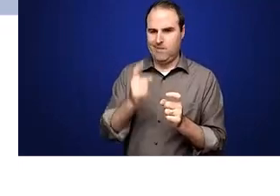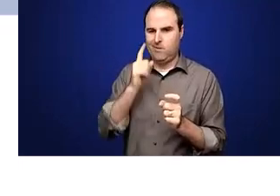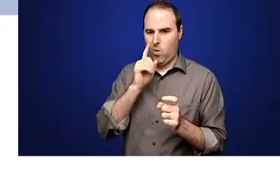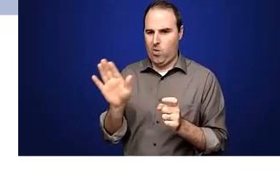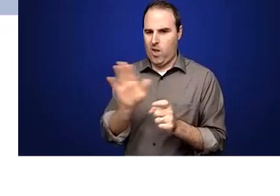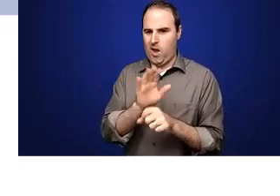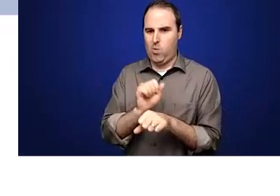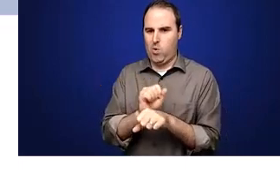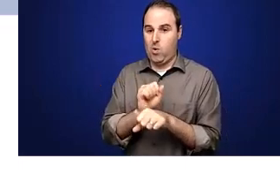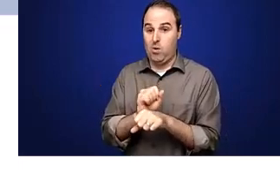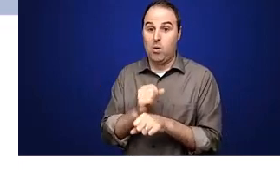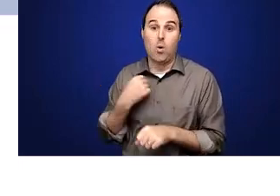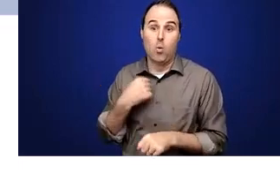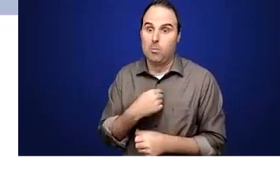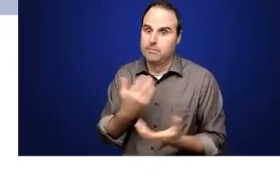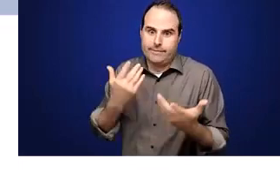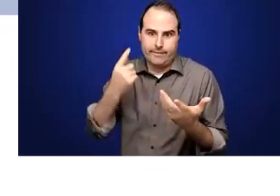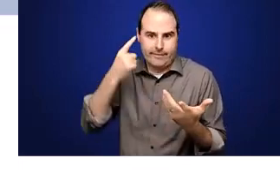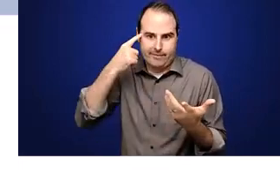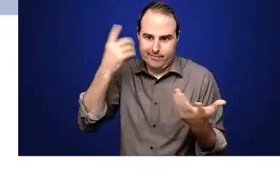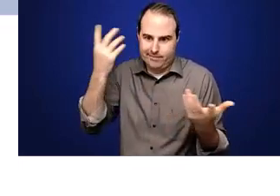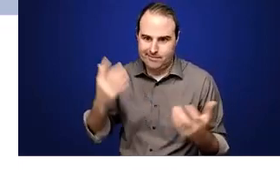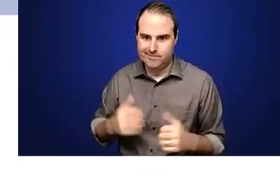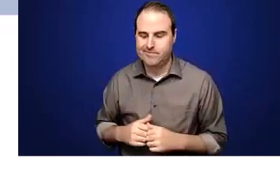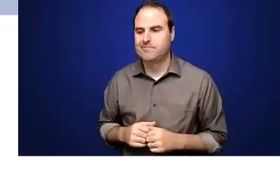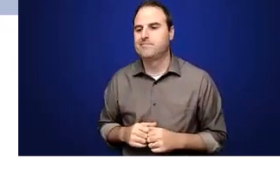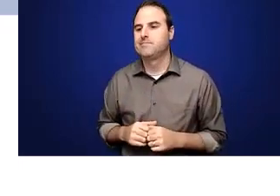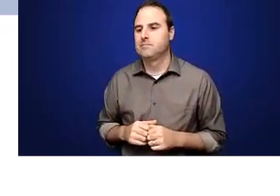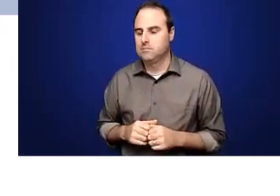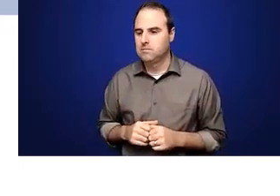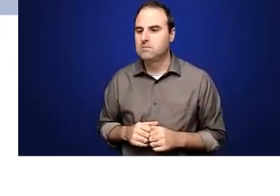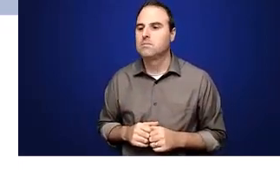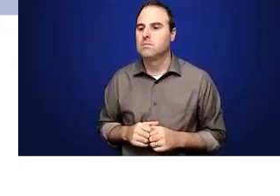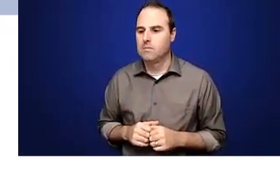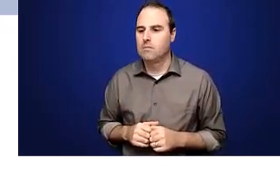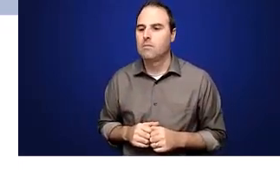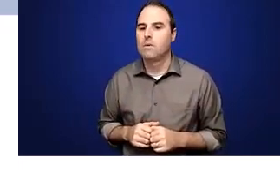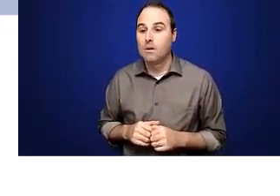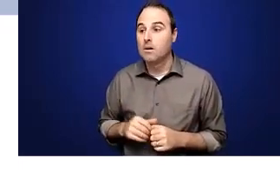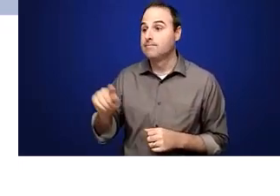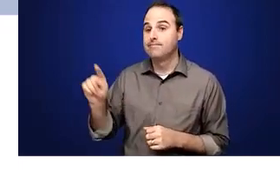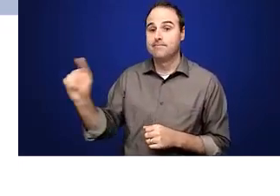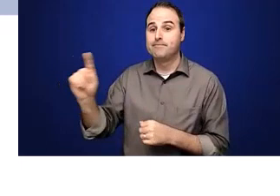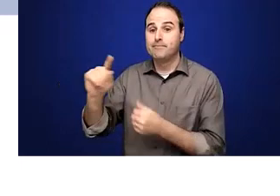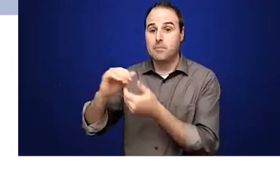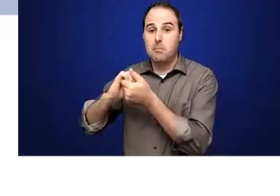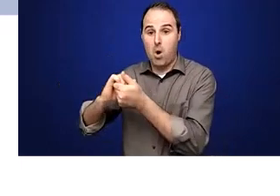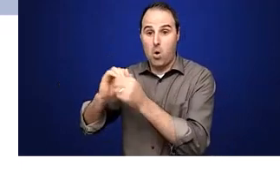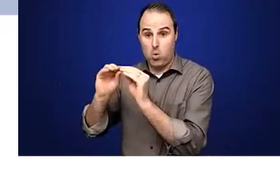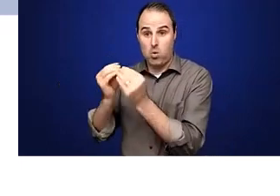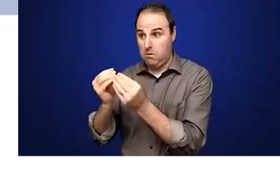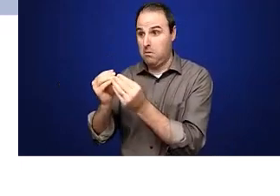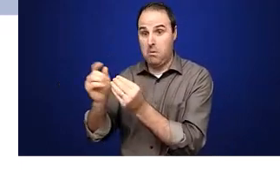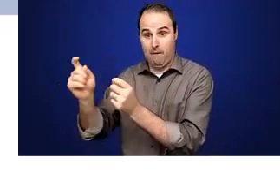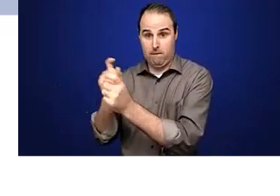have thought of otherwise. Some of our partner organizations provided cash contributions.